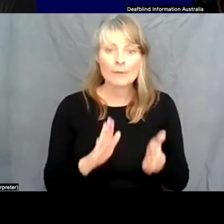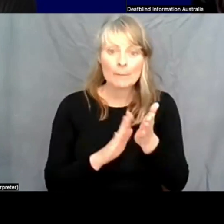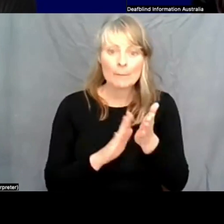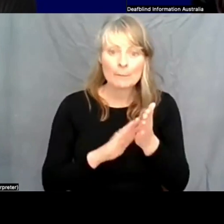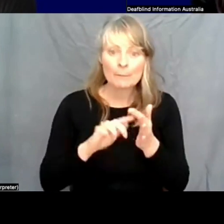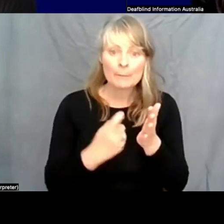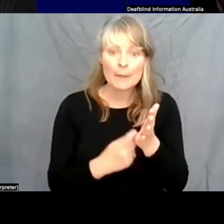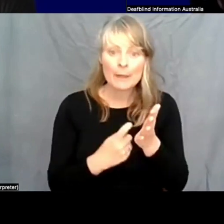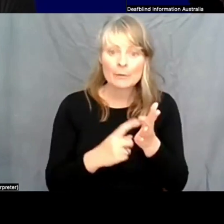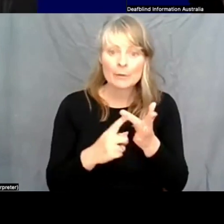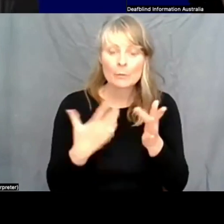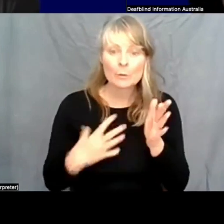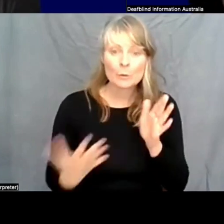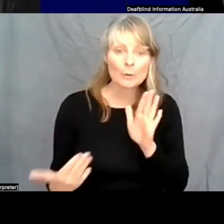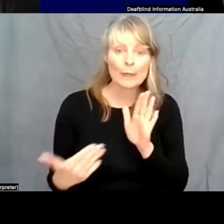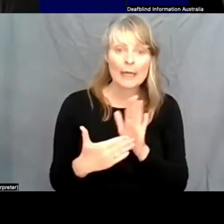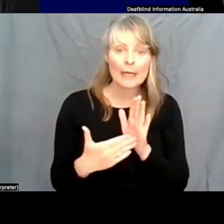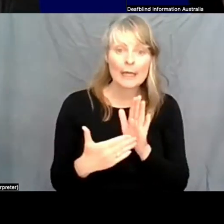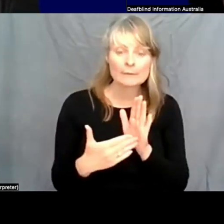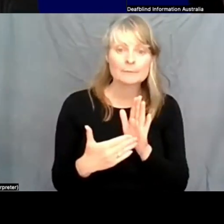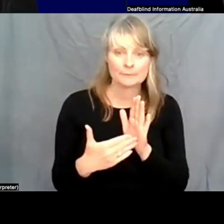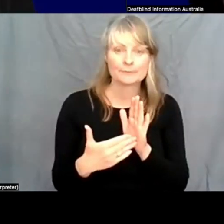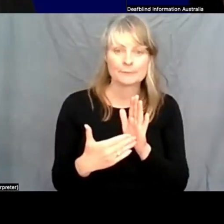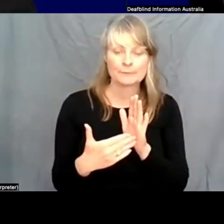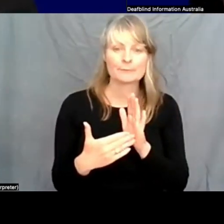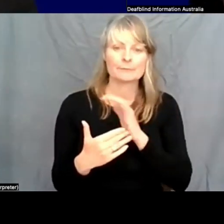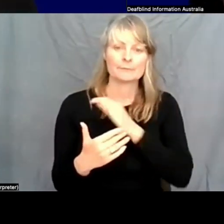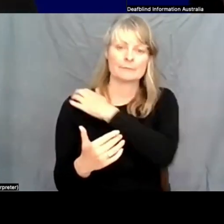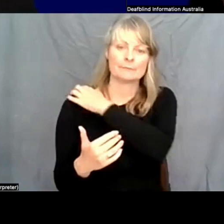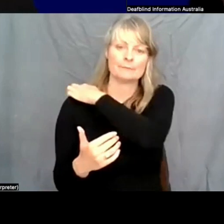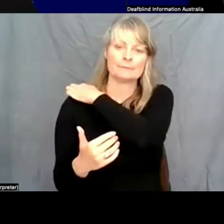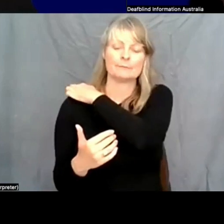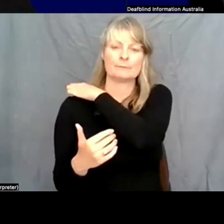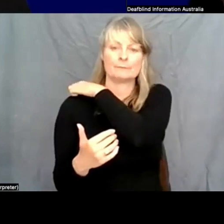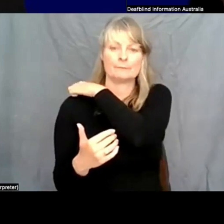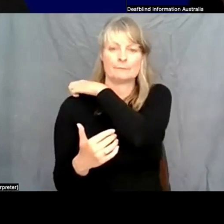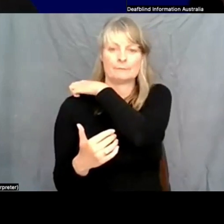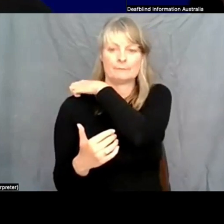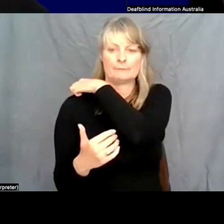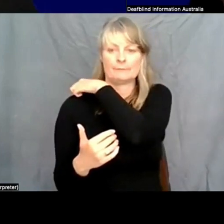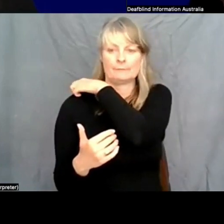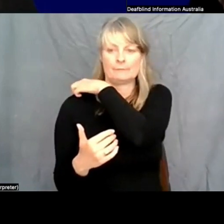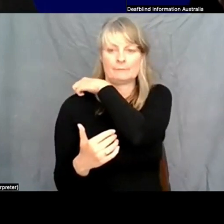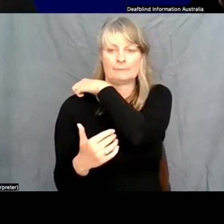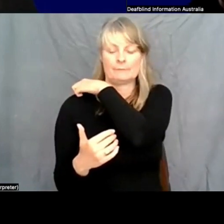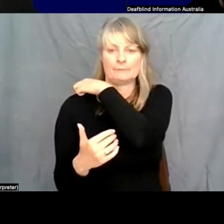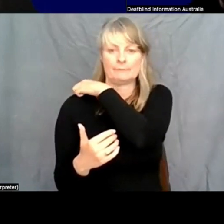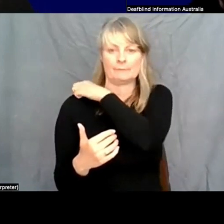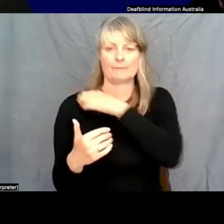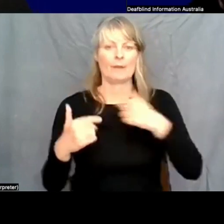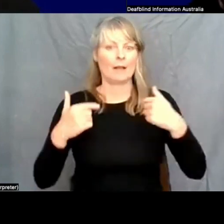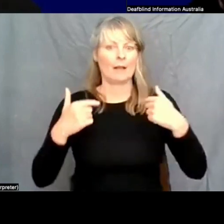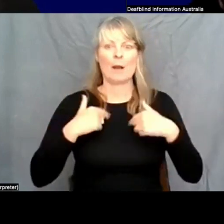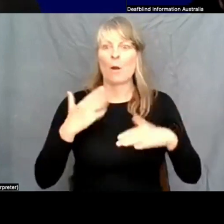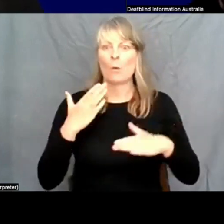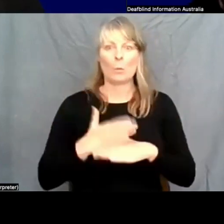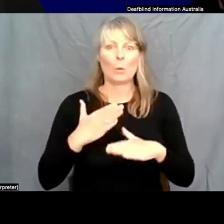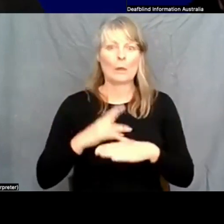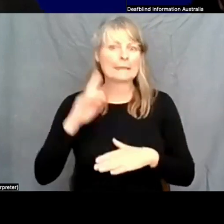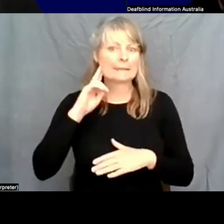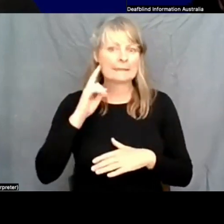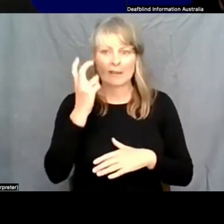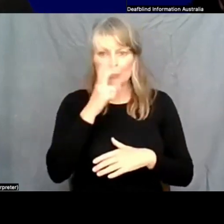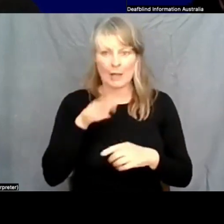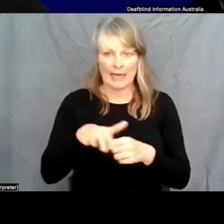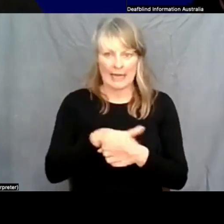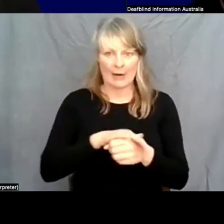I guess only that as long as I've worked in deafblindness, there are a range of professions